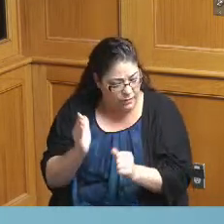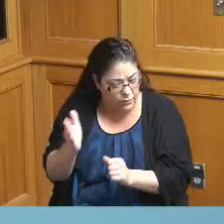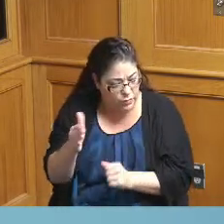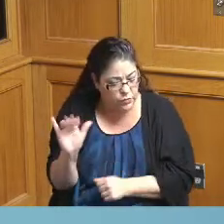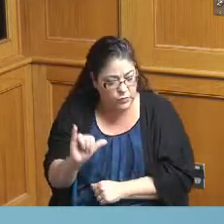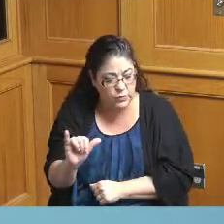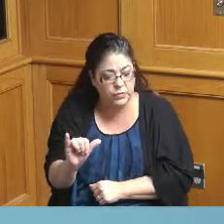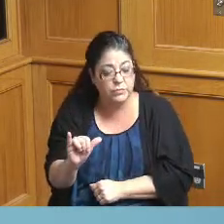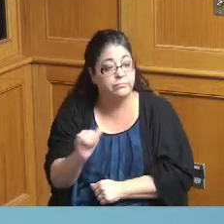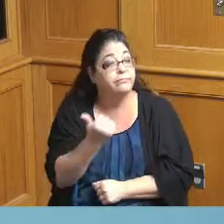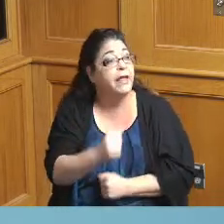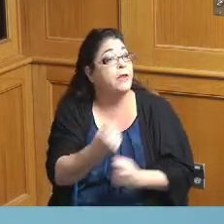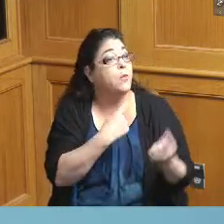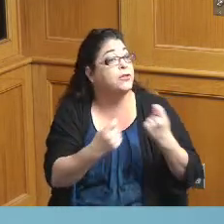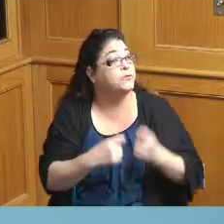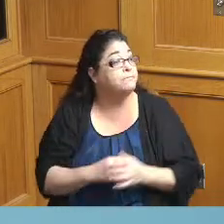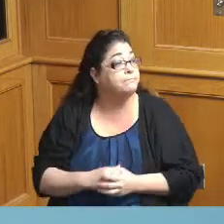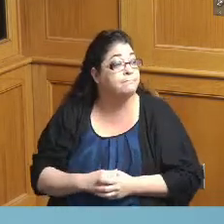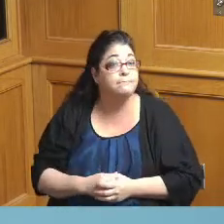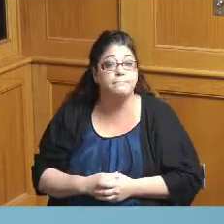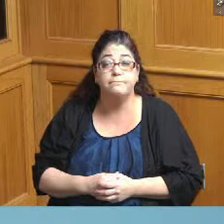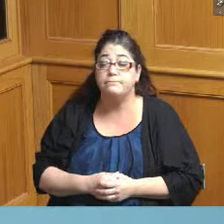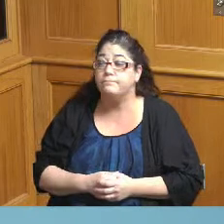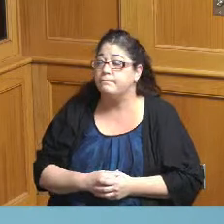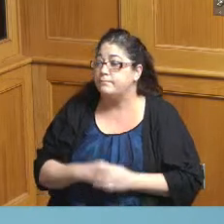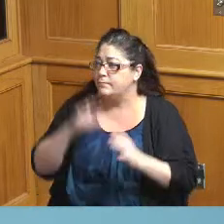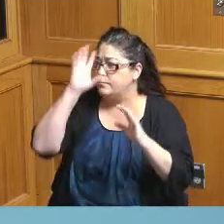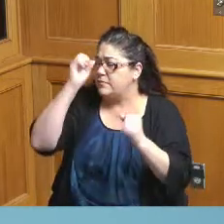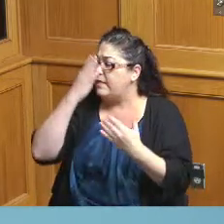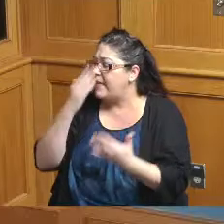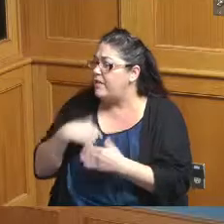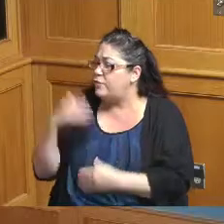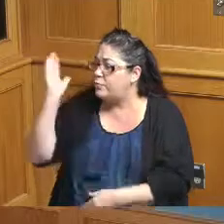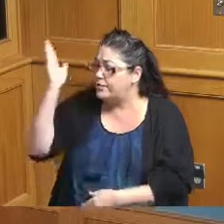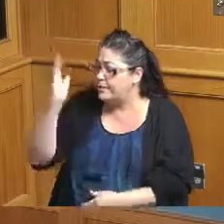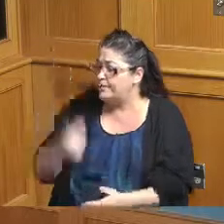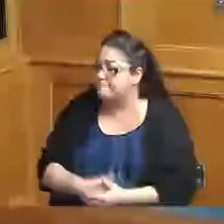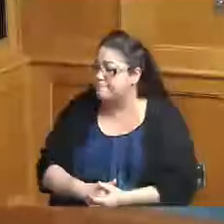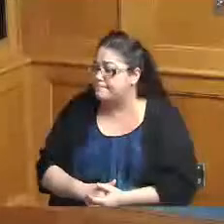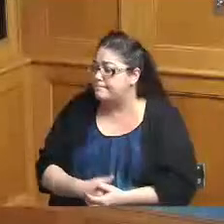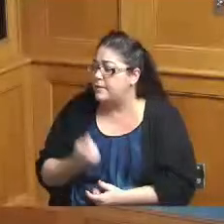is anybody have any questions thank you so much for your presentation give us a few comments